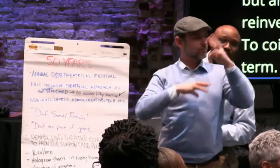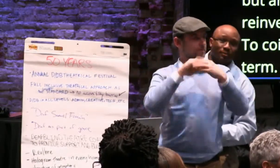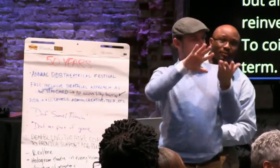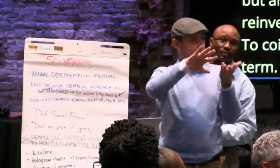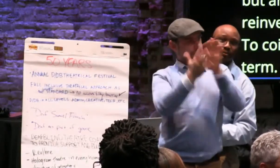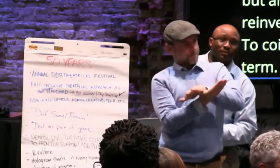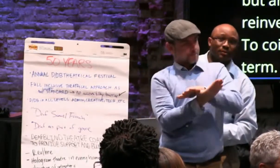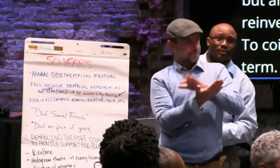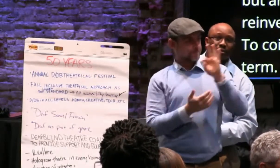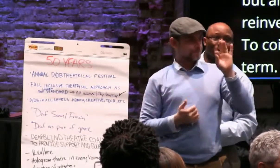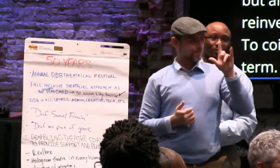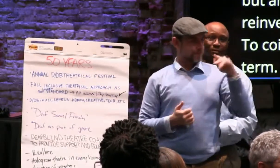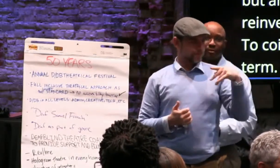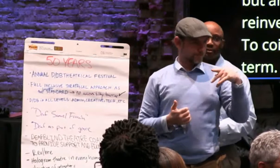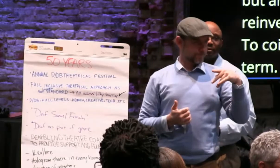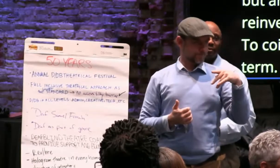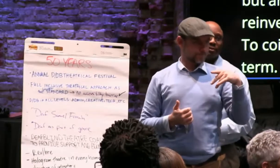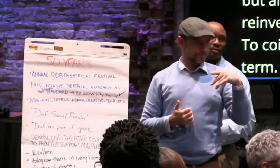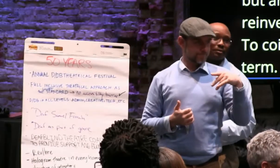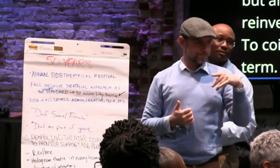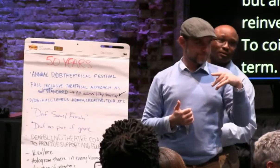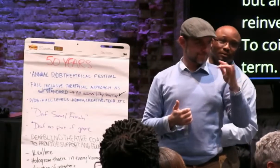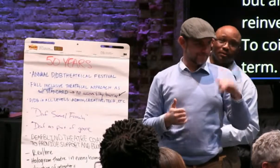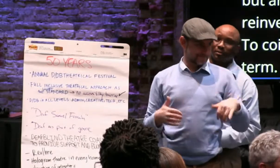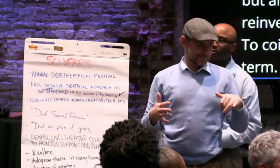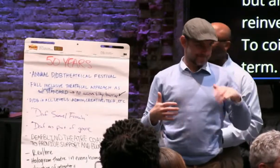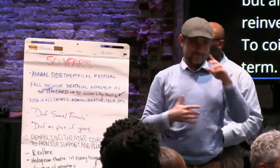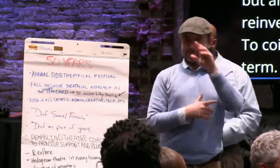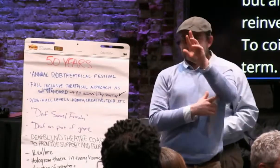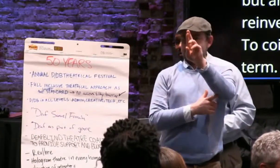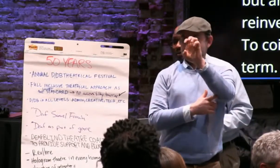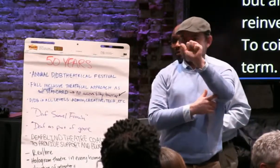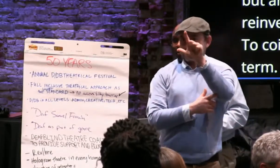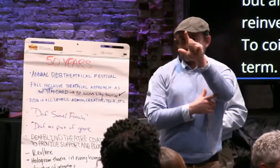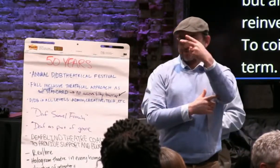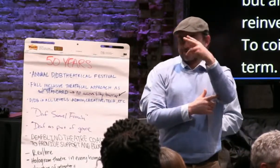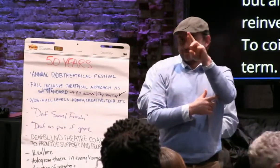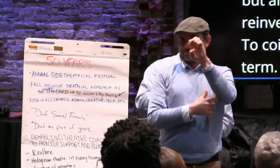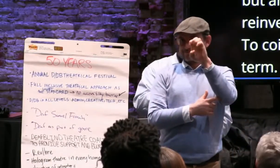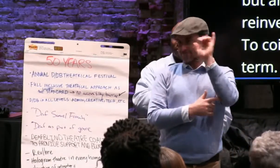Where everyone is actually in the space that the audience becomes the theatrical experience